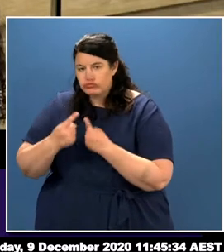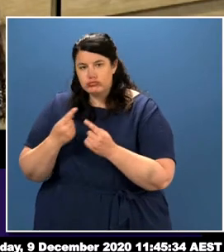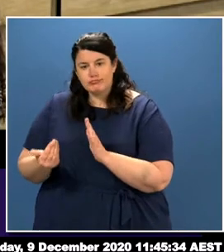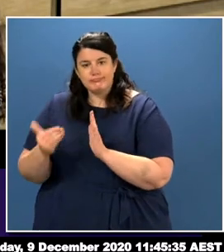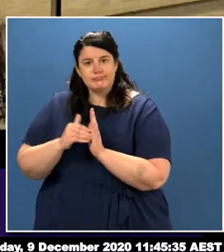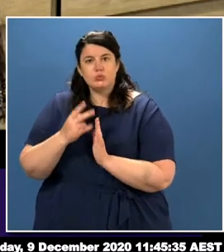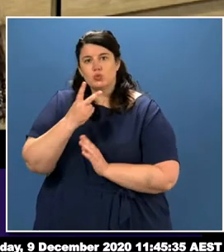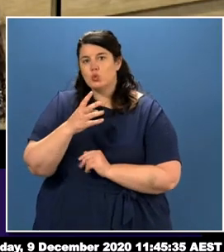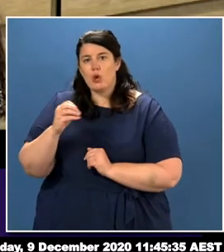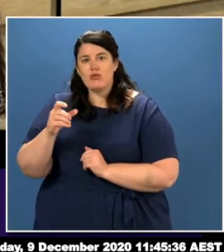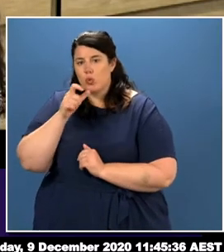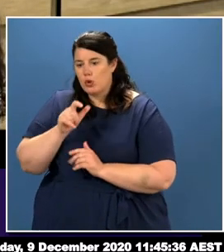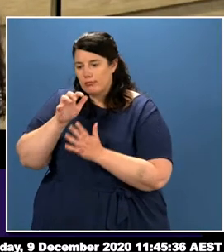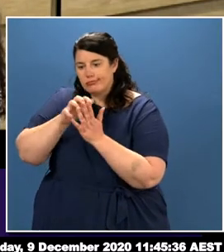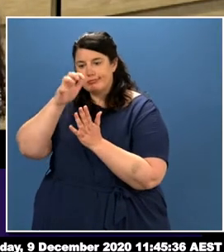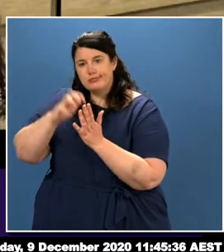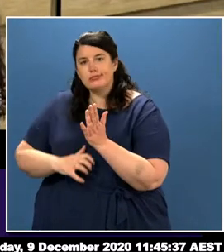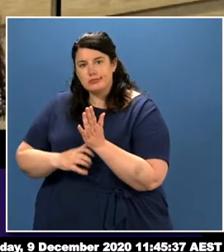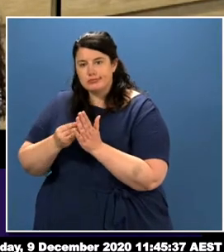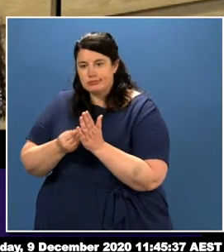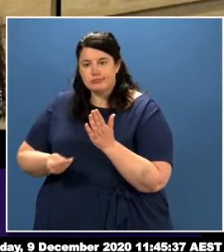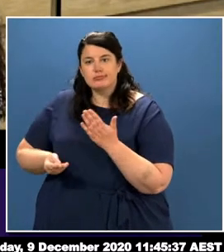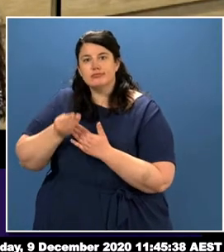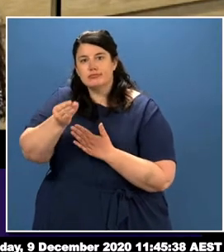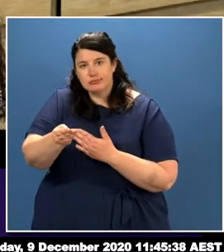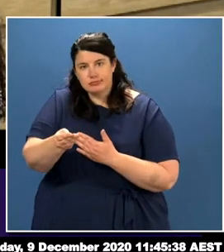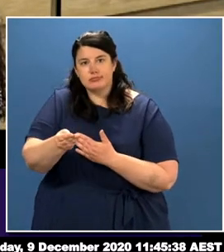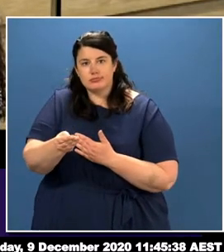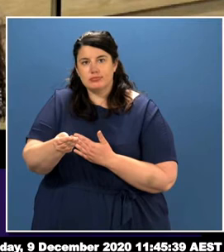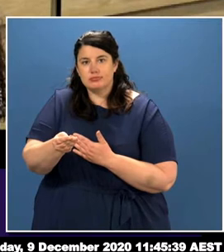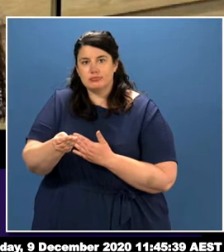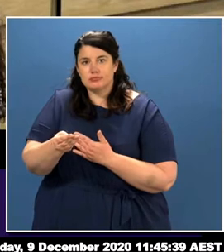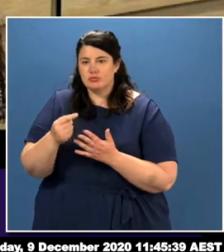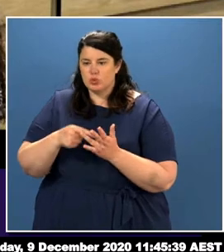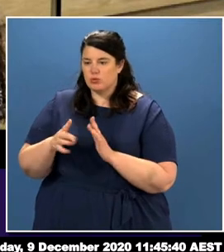statement in to the committee.